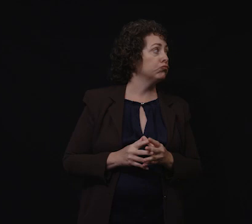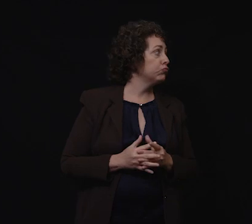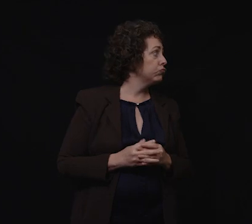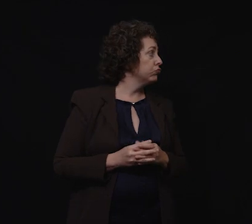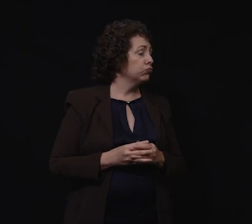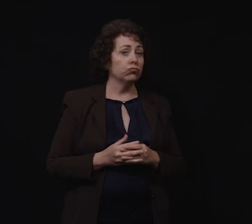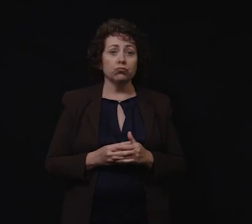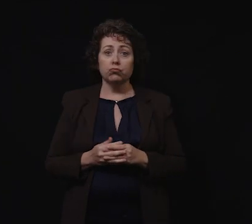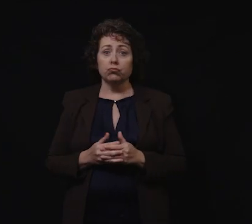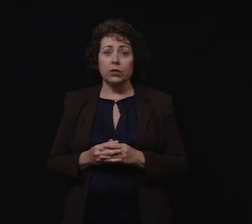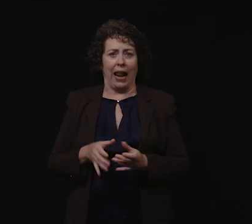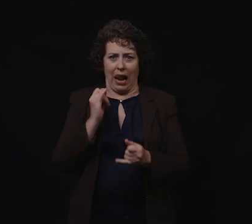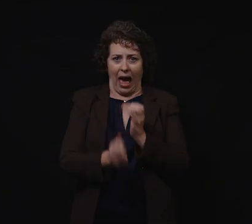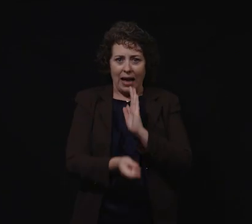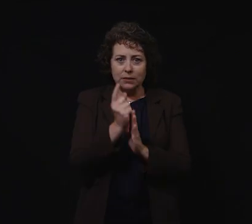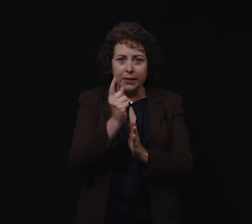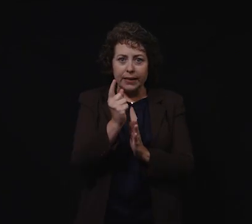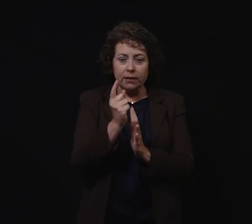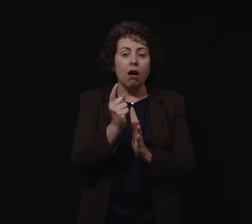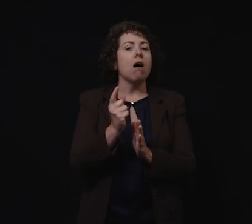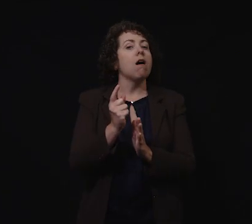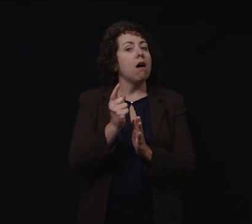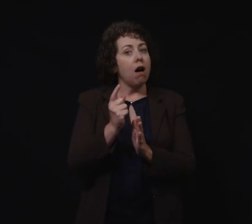It's just the way we are and unless I'm forced to do it